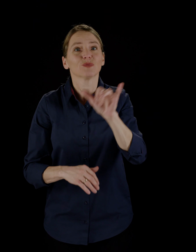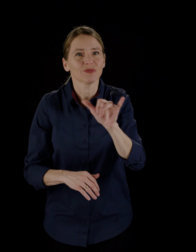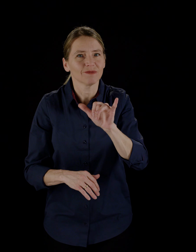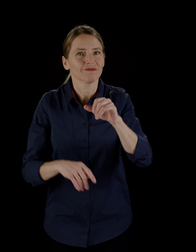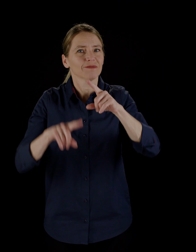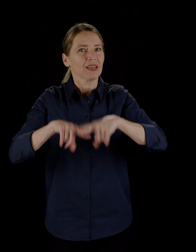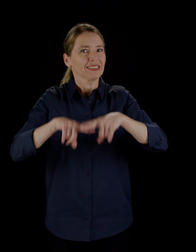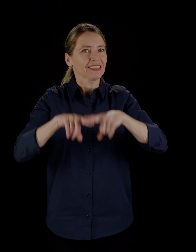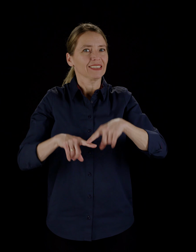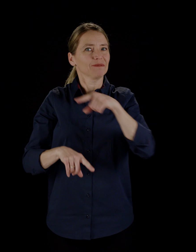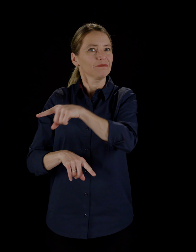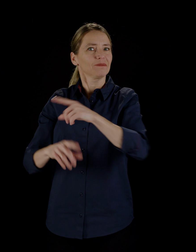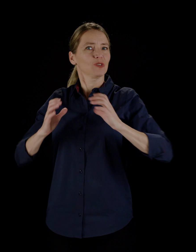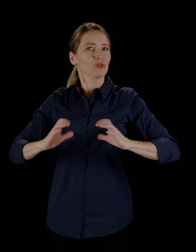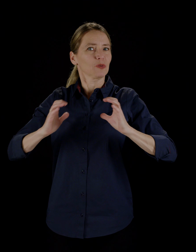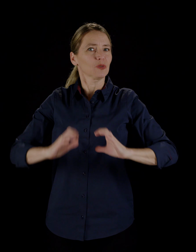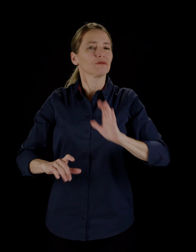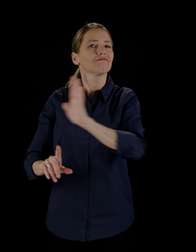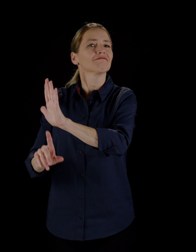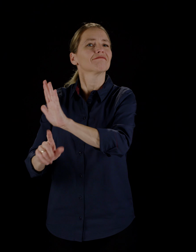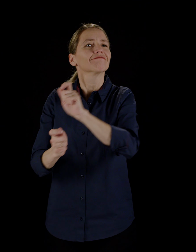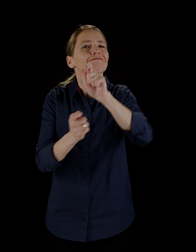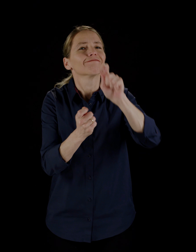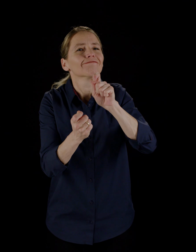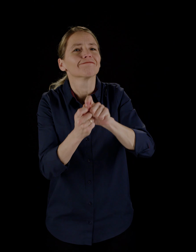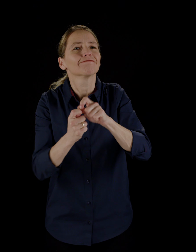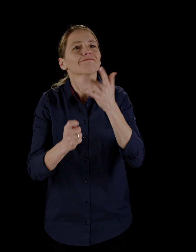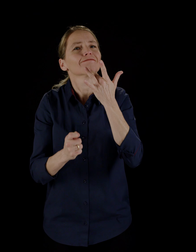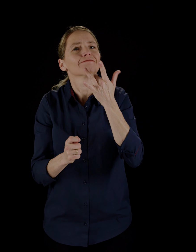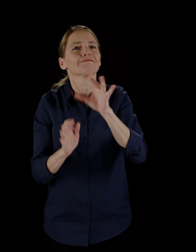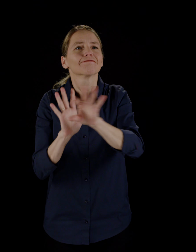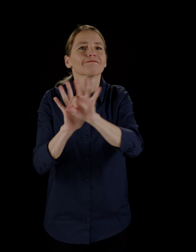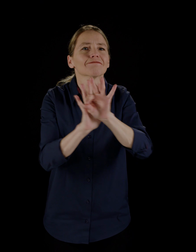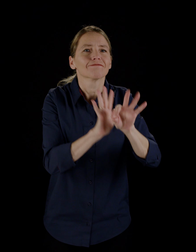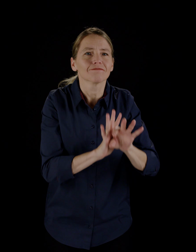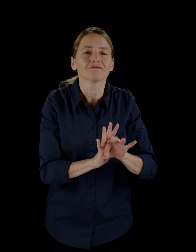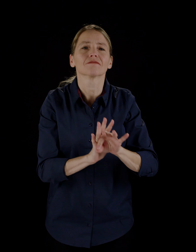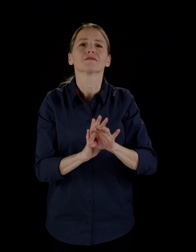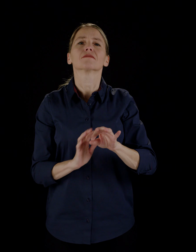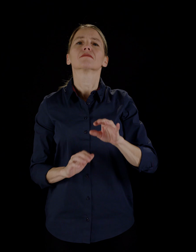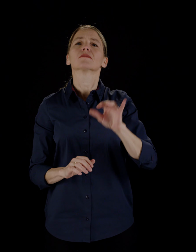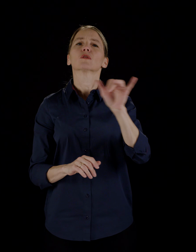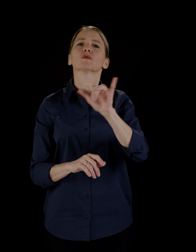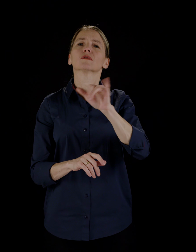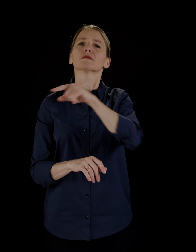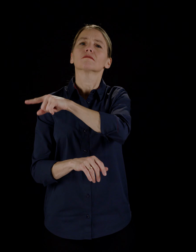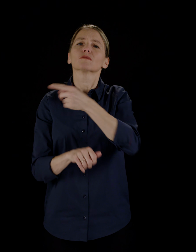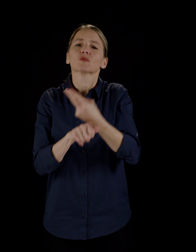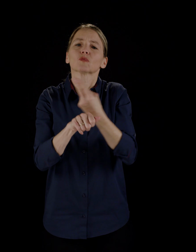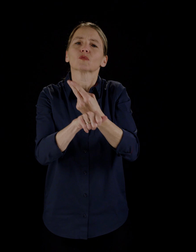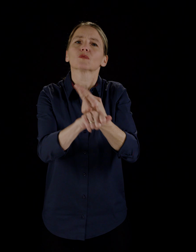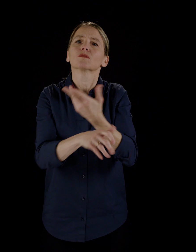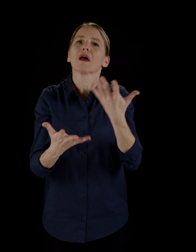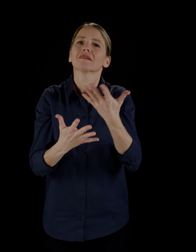should always refer to the information provided by the third-party service that they are using for accurate information.